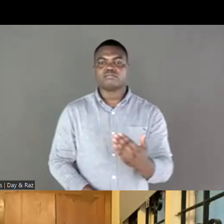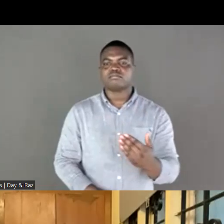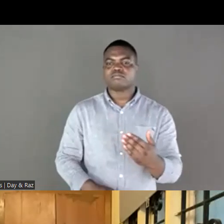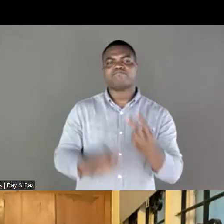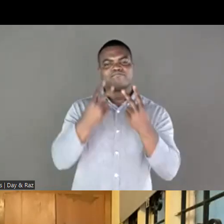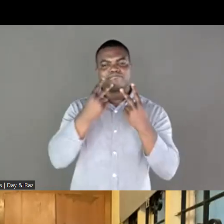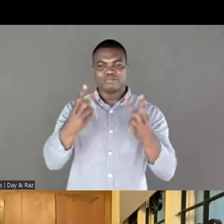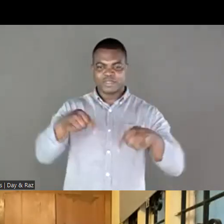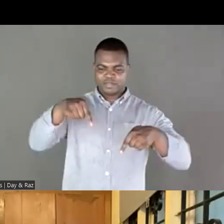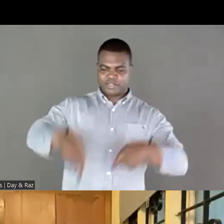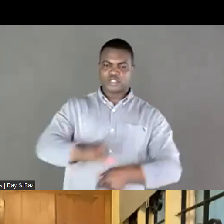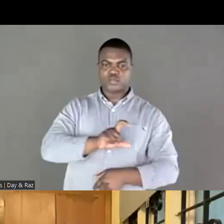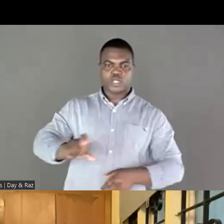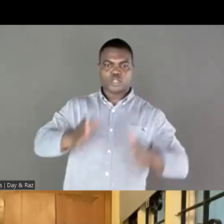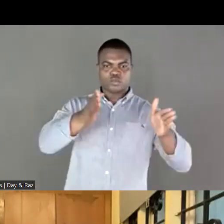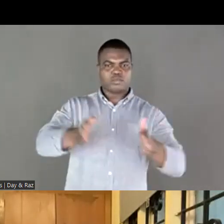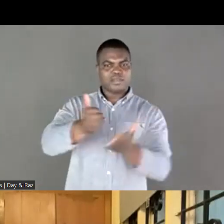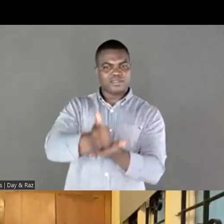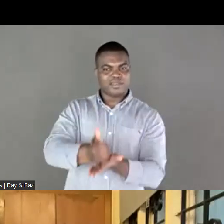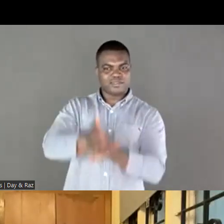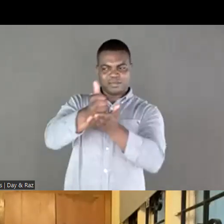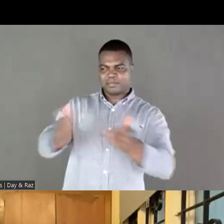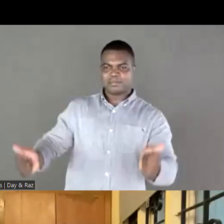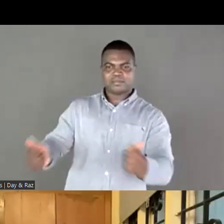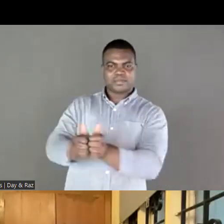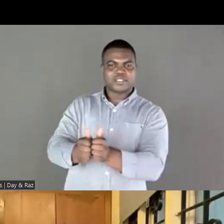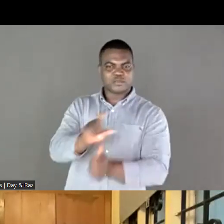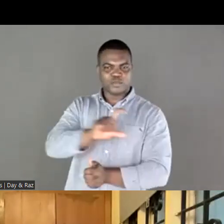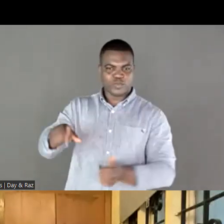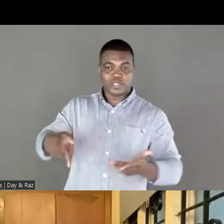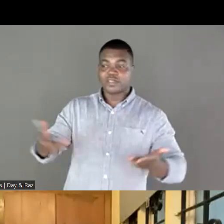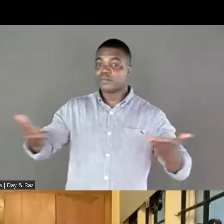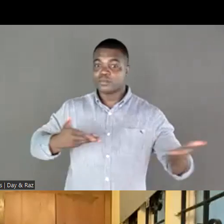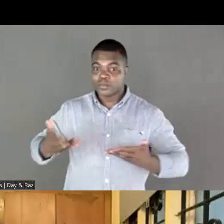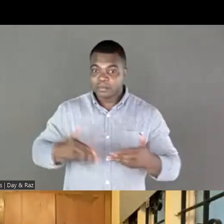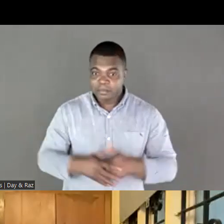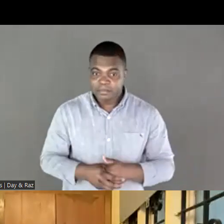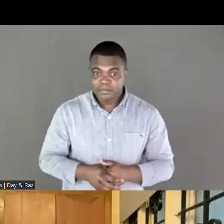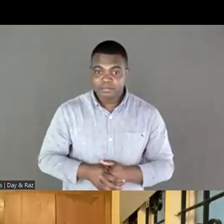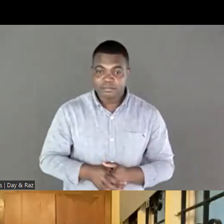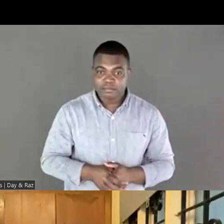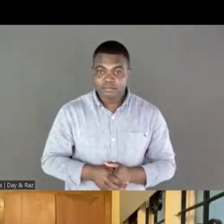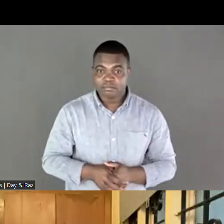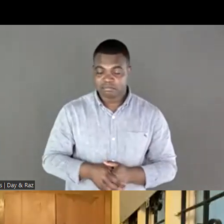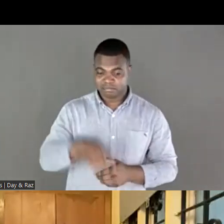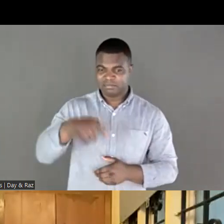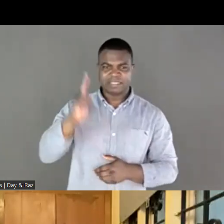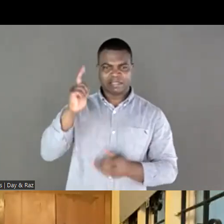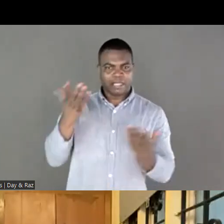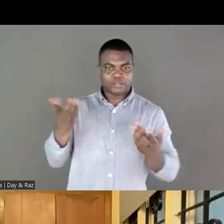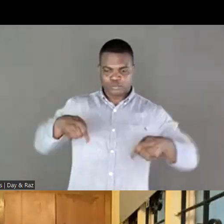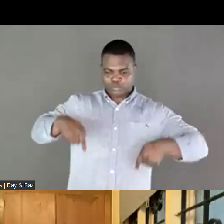talk about will carry with all of the attendees for the next few days. As Rosario said, my name is